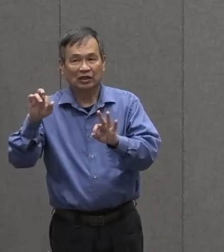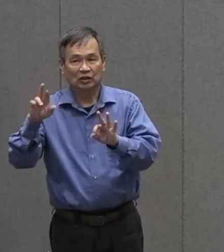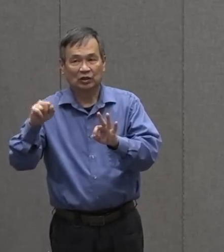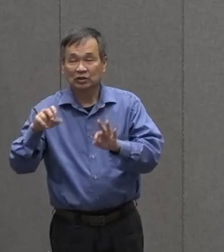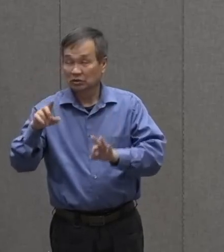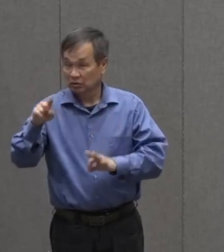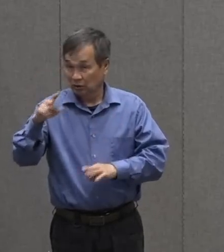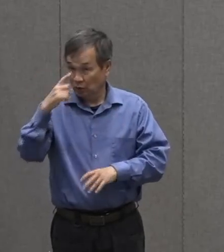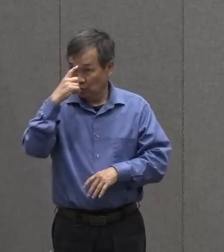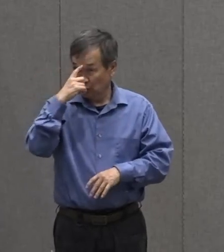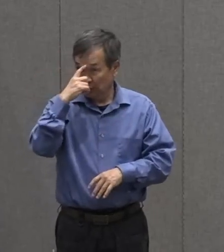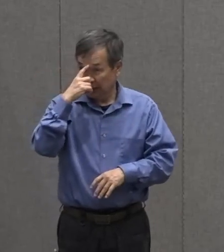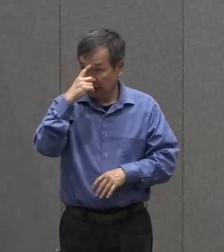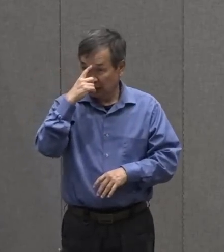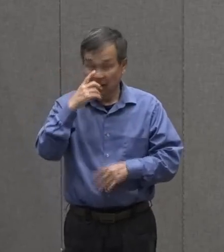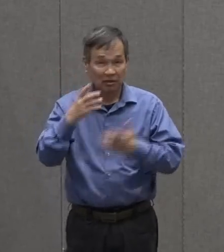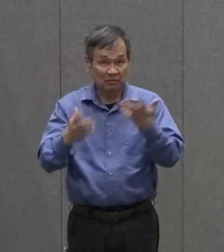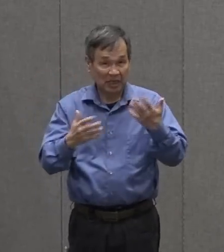do you think you might have a pattern?